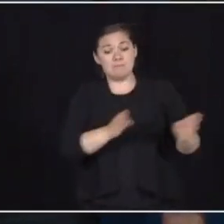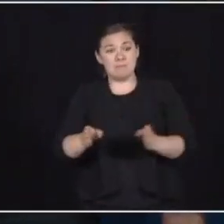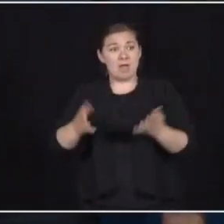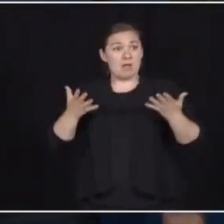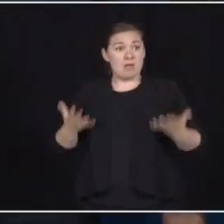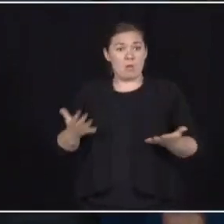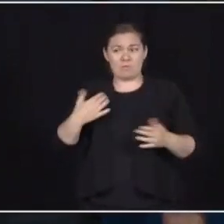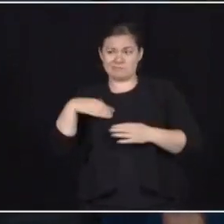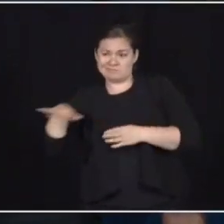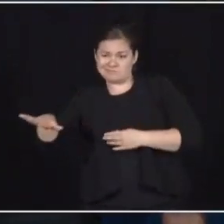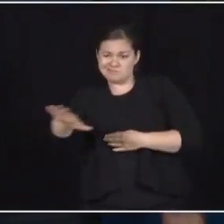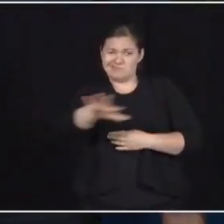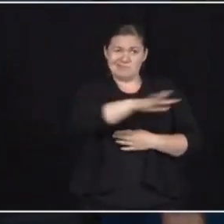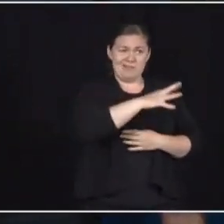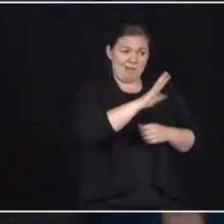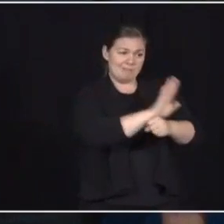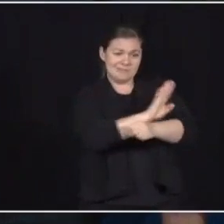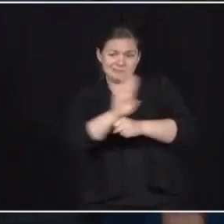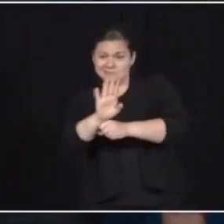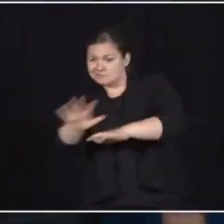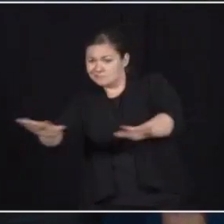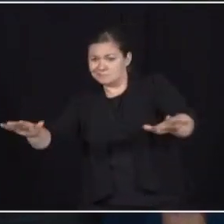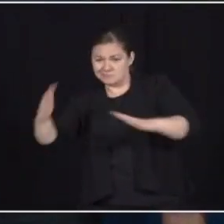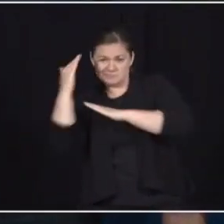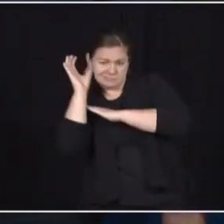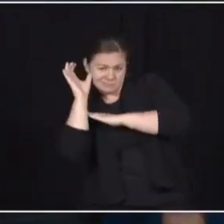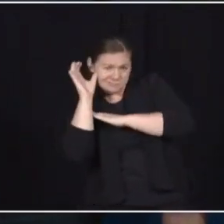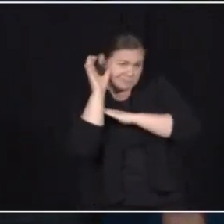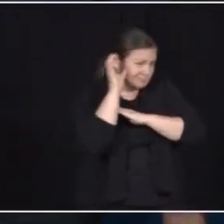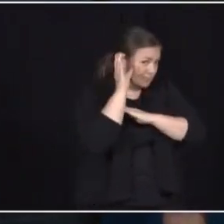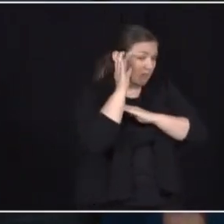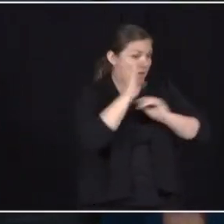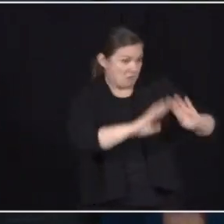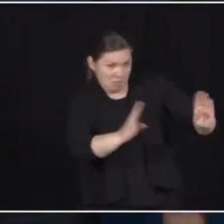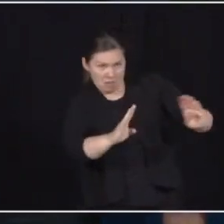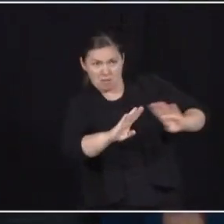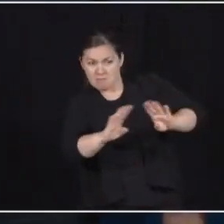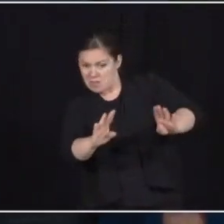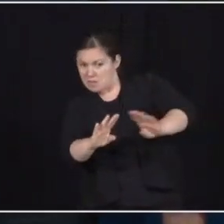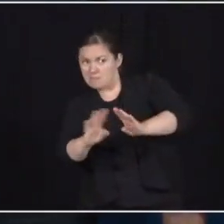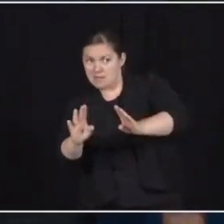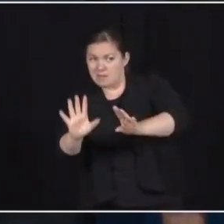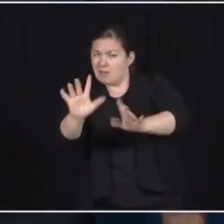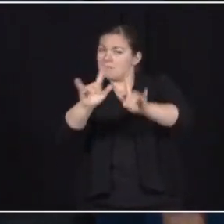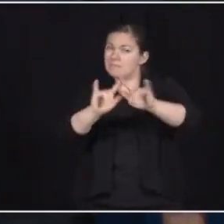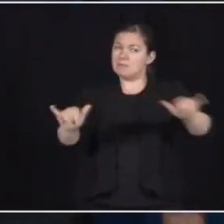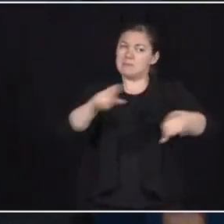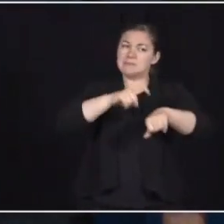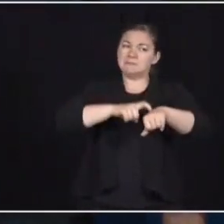we are also talking to the federal government about whether priorities need to be to make sure that we are invested.